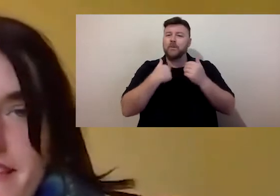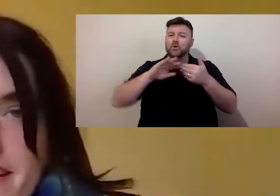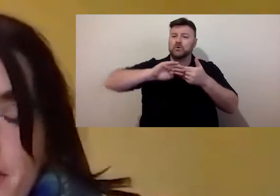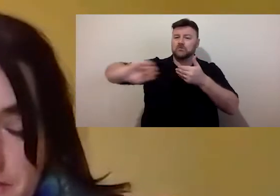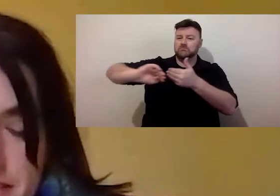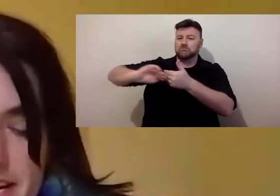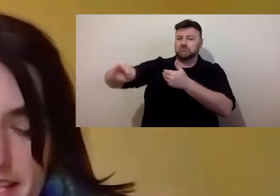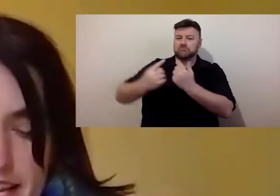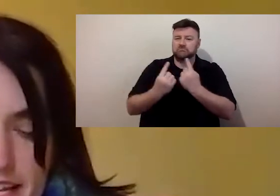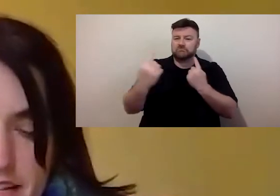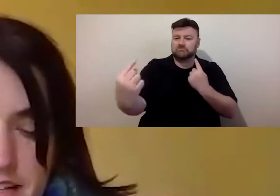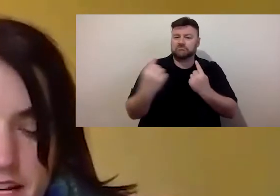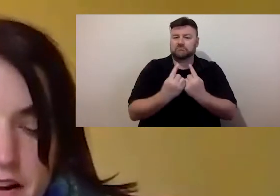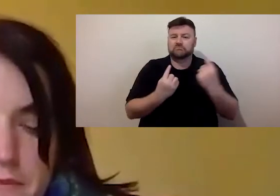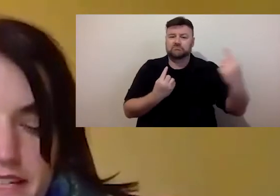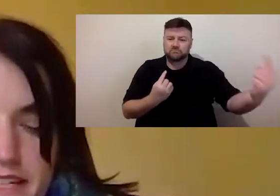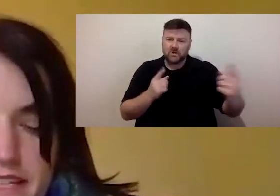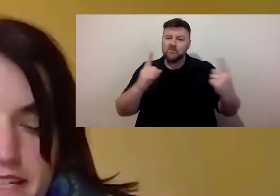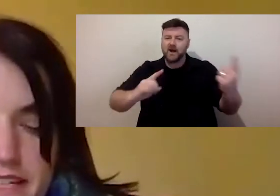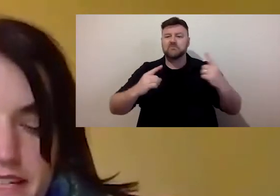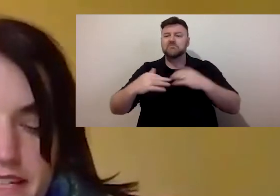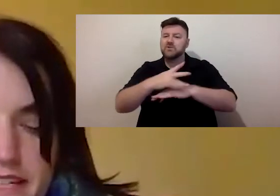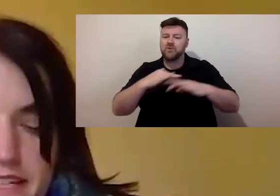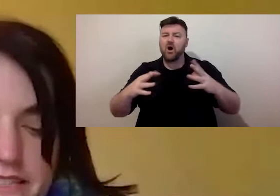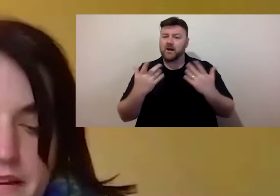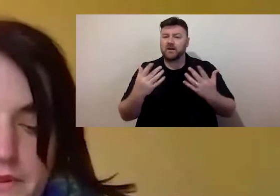COVID-19, but in our societies. And these often exclude people - whether